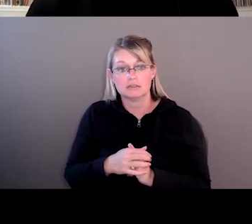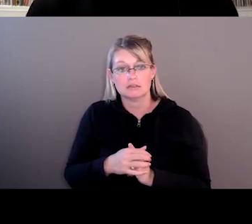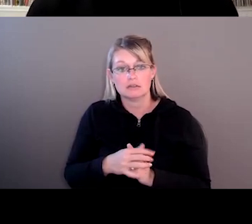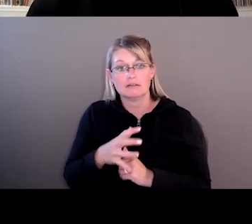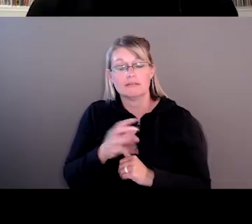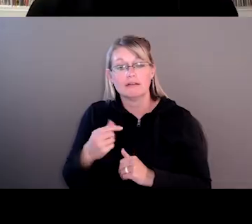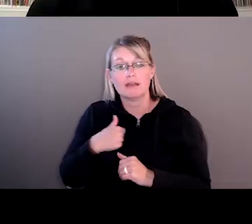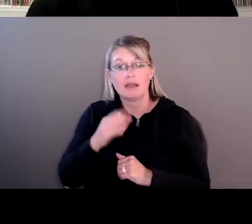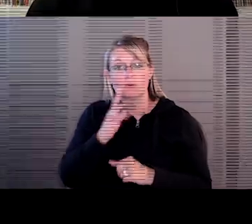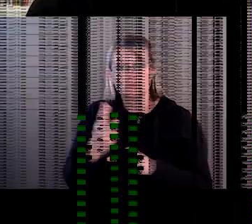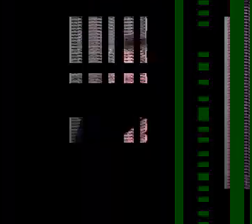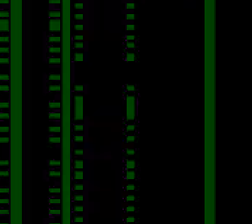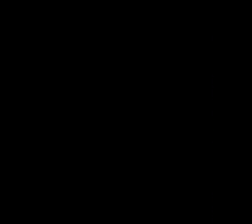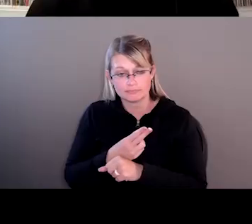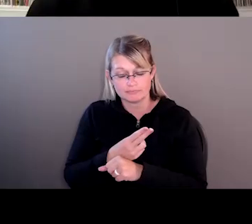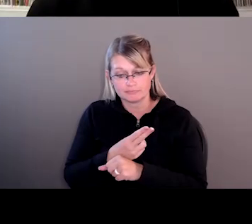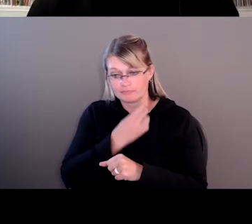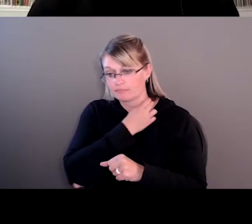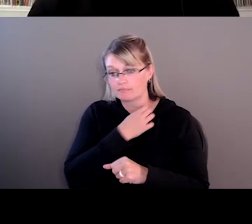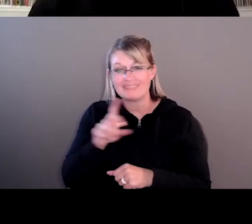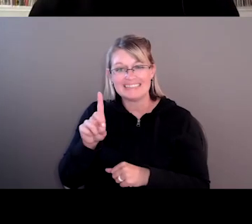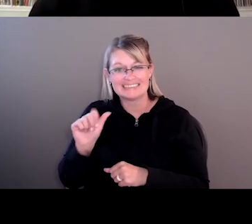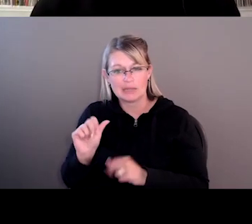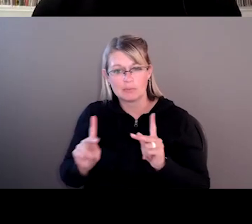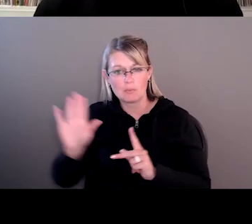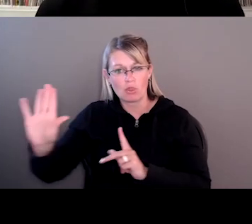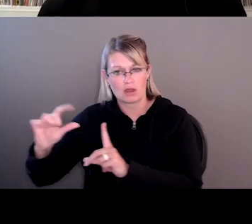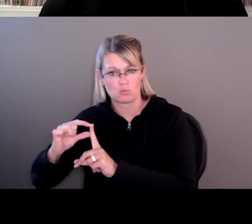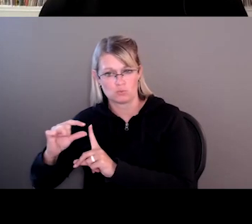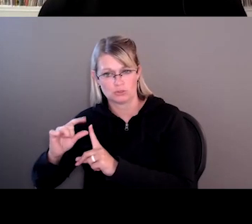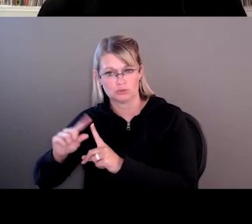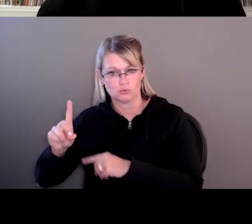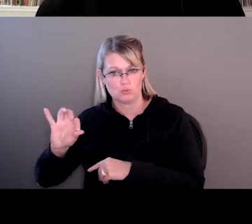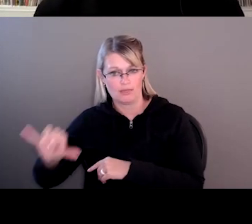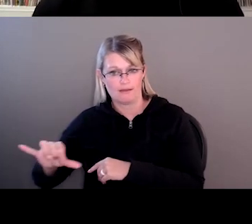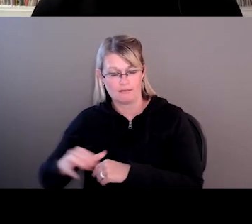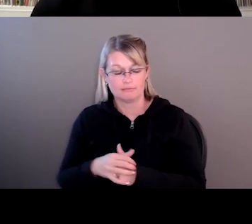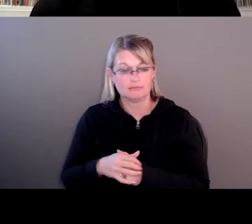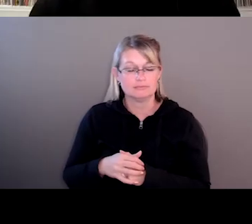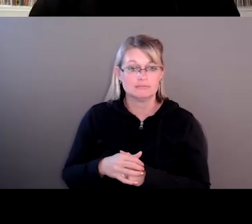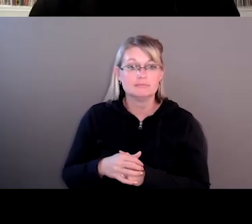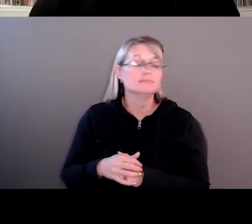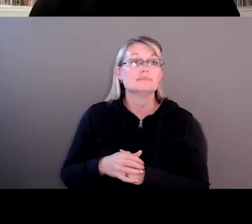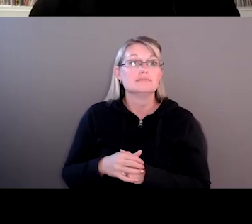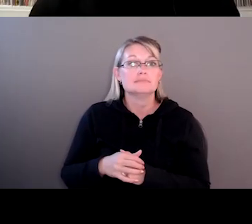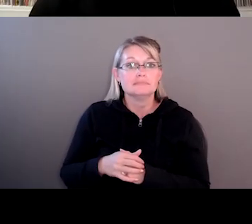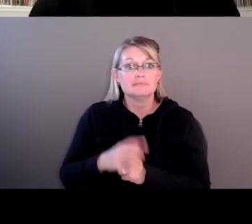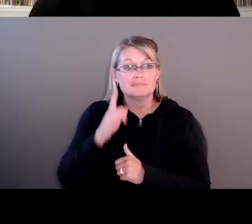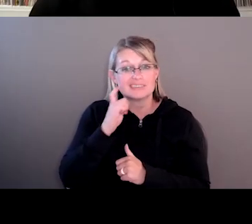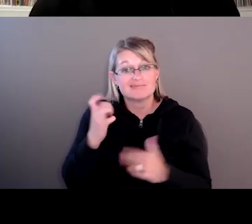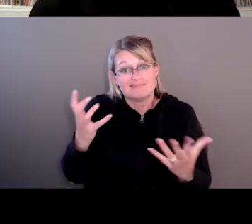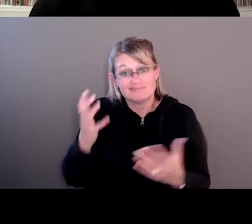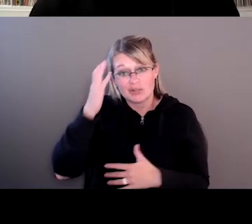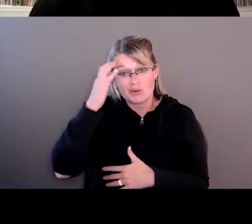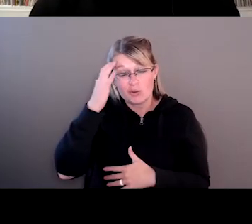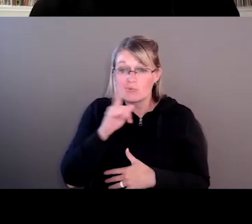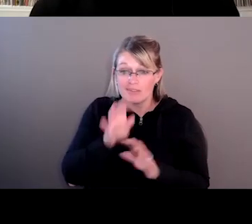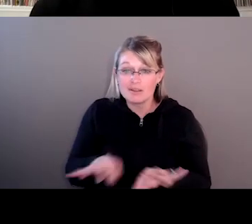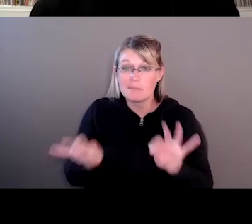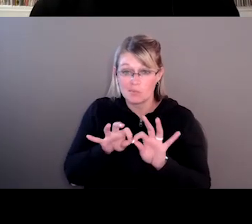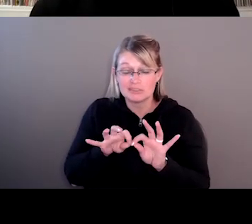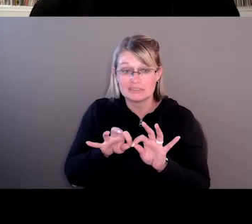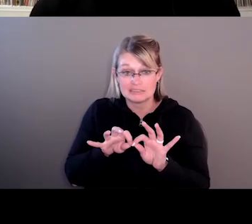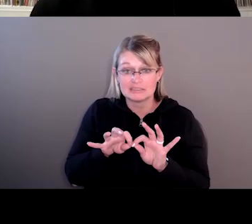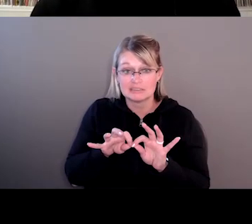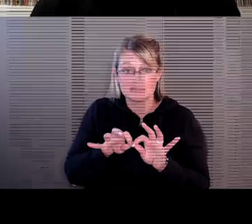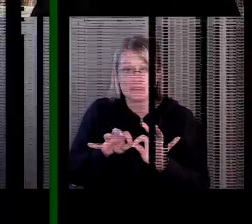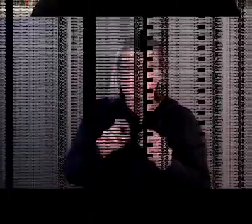to use disabled peoples words to do that too. Because, you know, it's so important to hear those